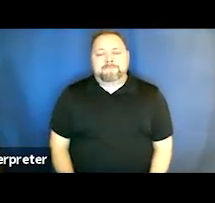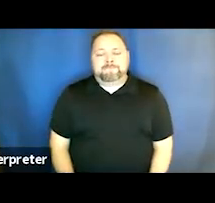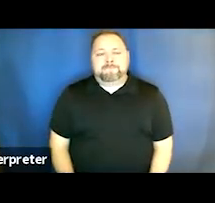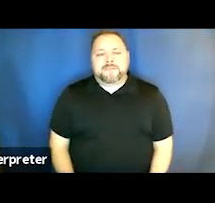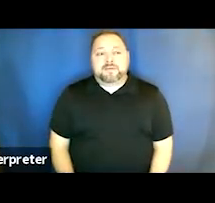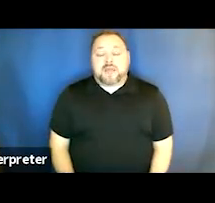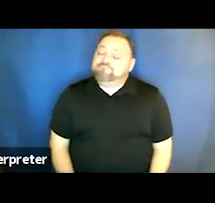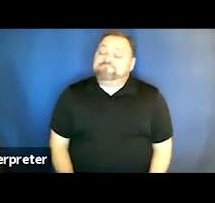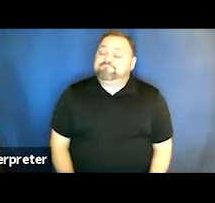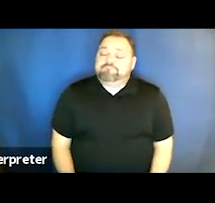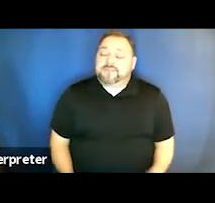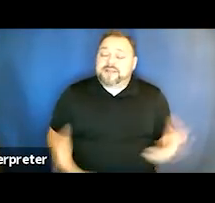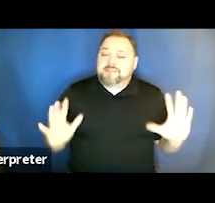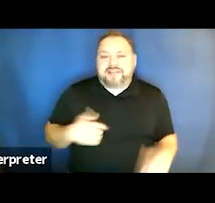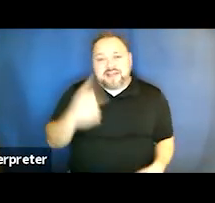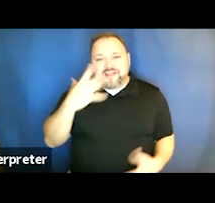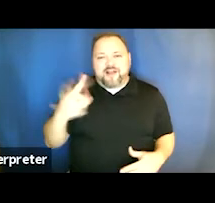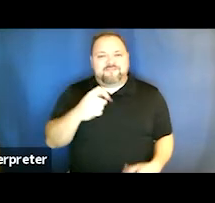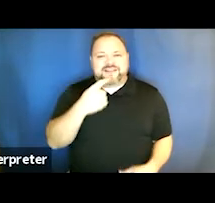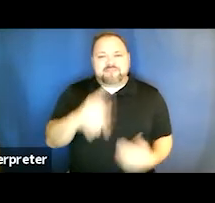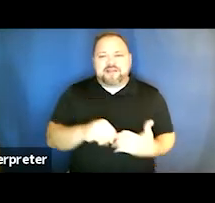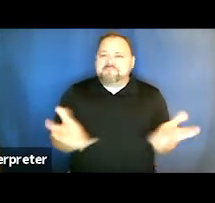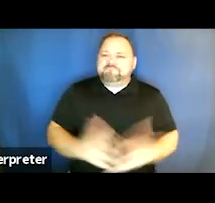I think that's all I have to say about that.